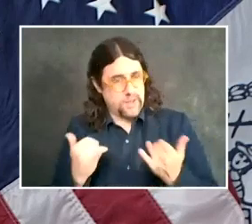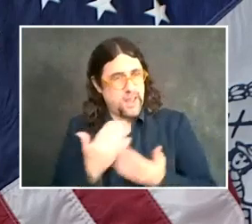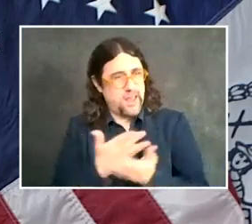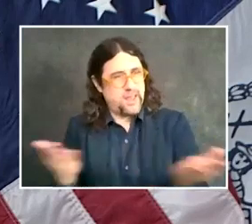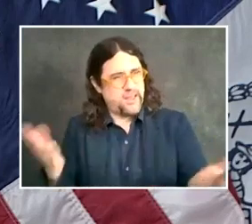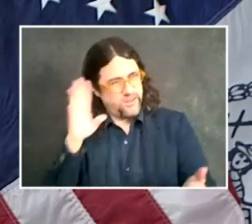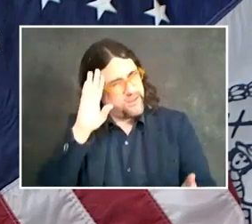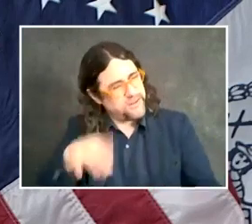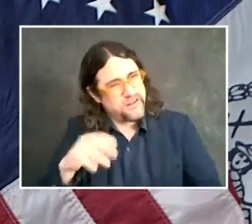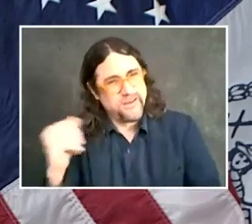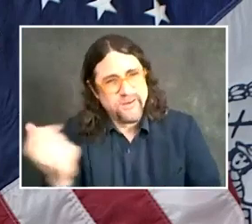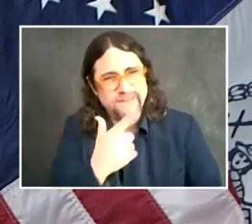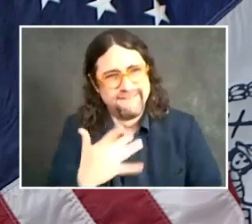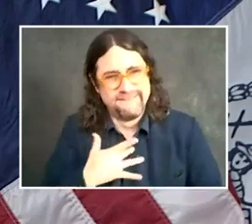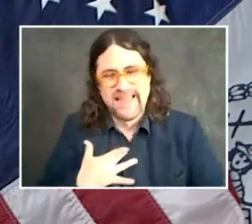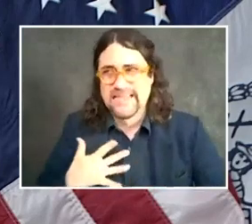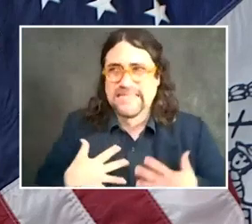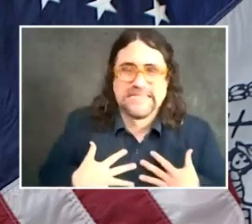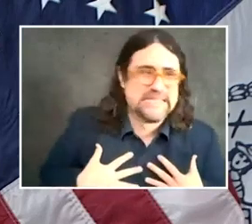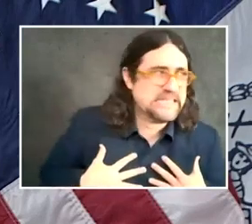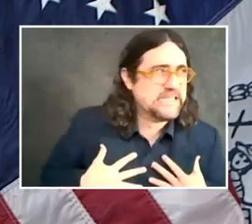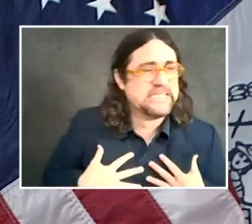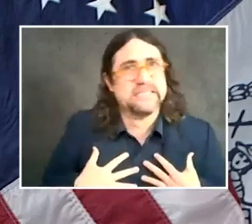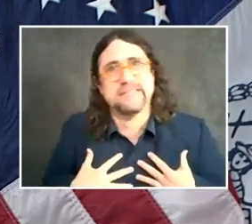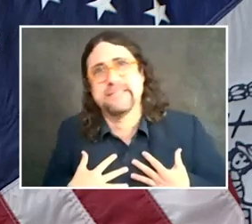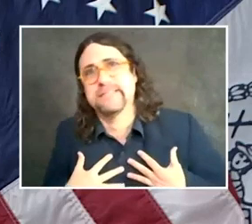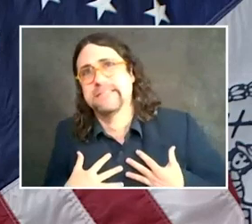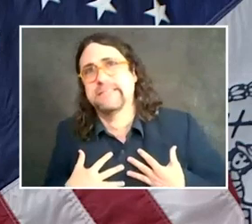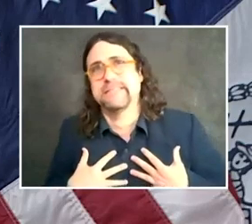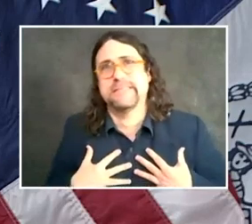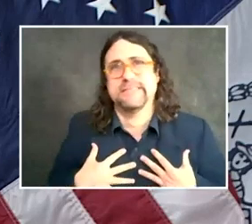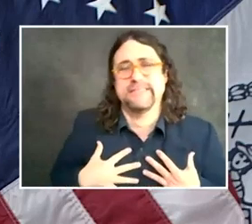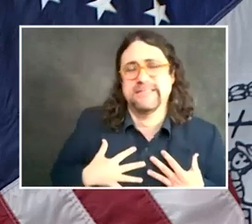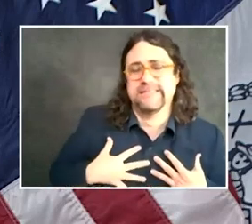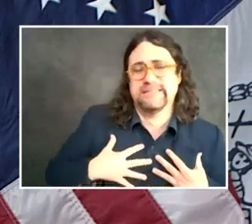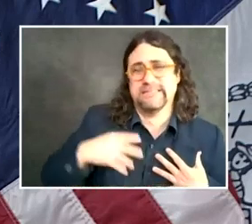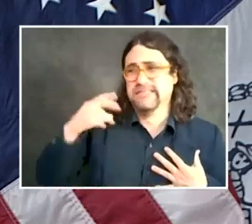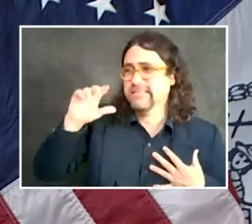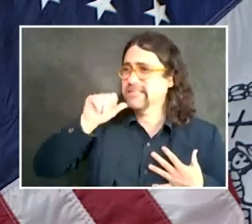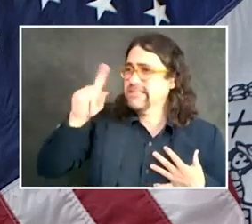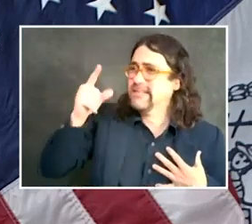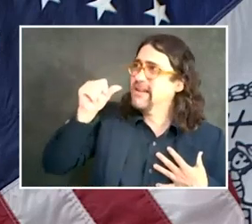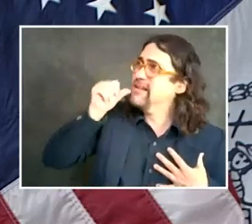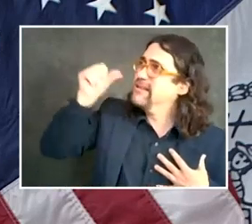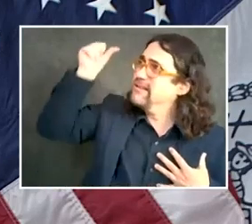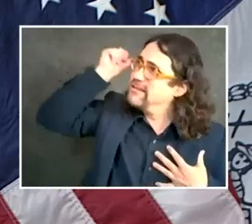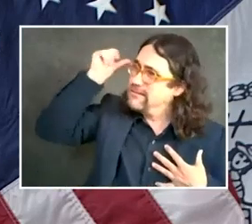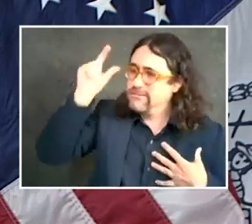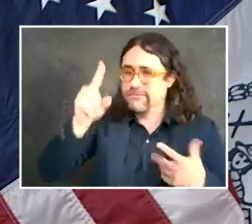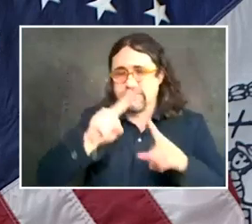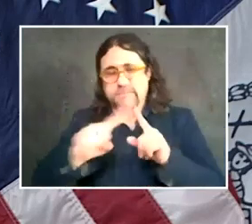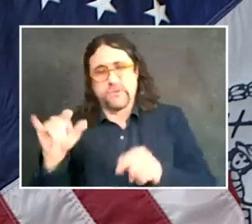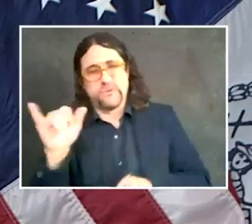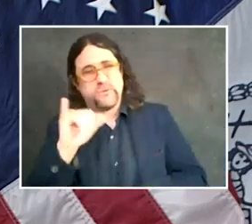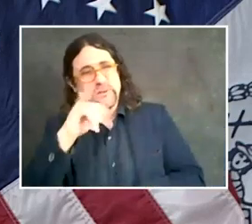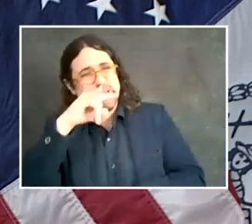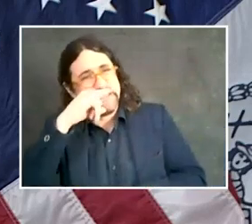AND WE WANT TO MAKE SURE THAT THERE IS HELP FOR EVERYONE. I TALKED YESTERDAY ABOUT OUR KIDS WHAT THEY ARE GOING